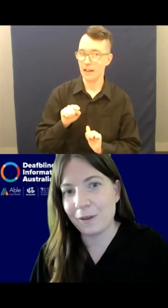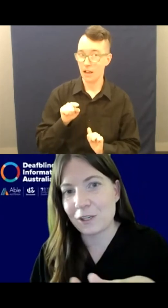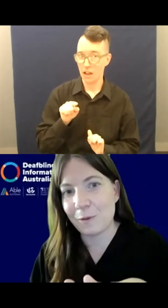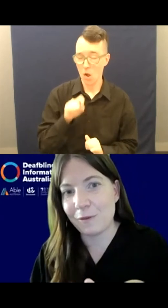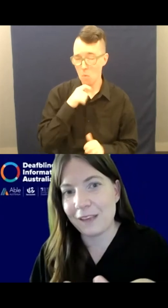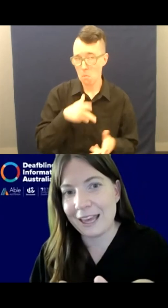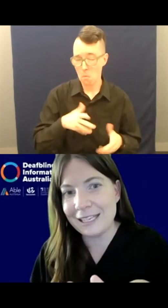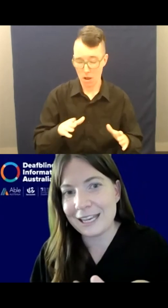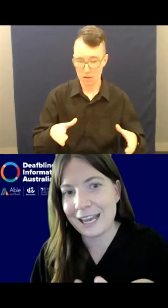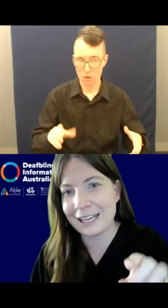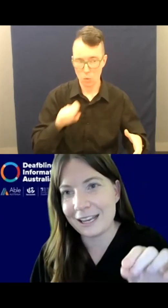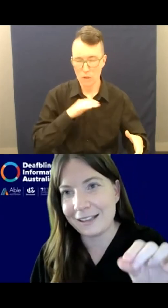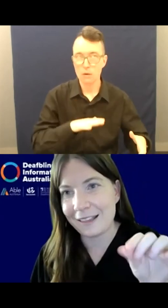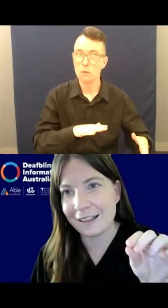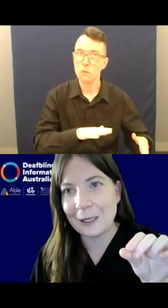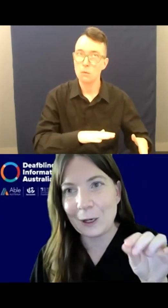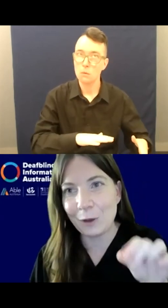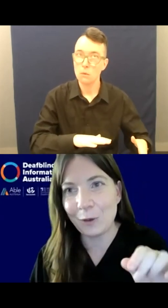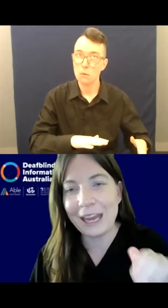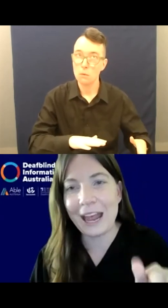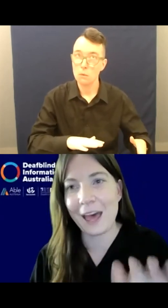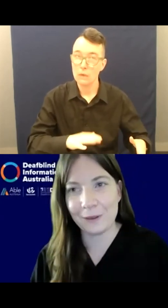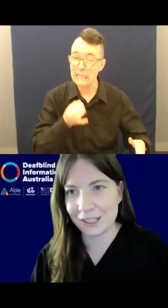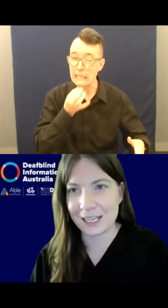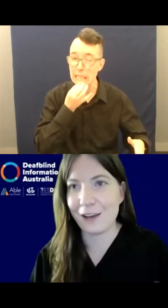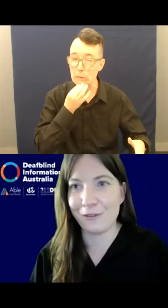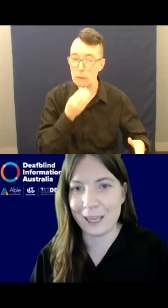top of his hand and get his hand a little bit wet and that was just enough for him.